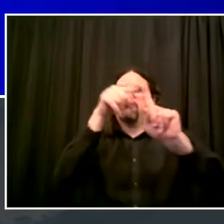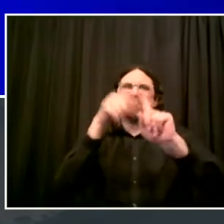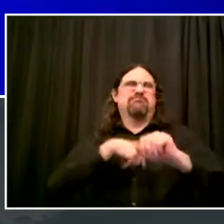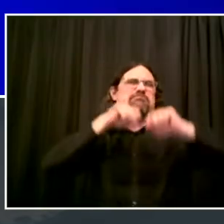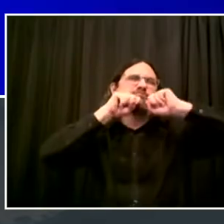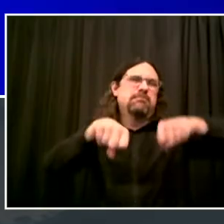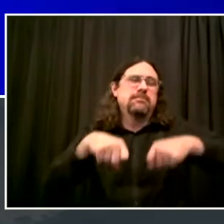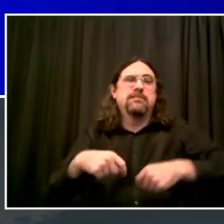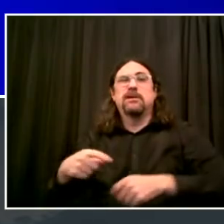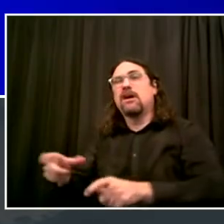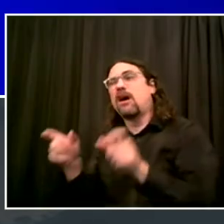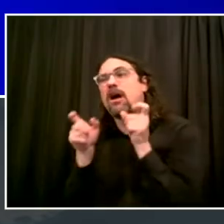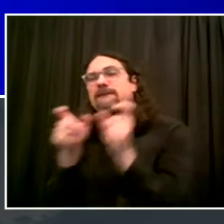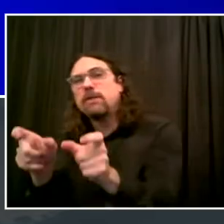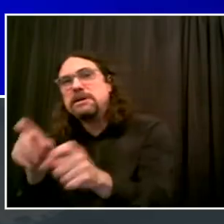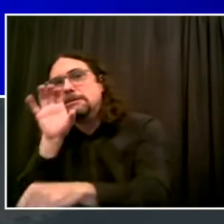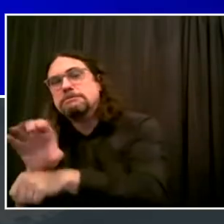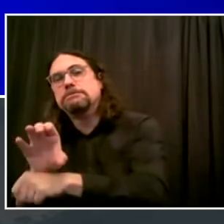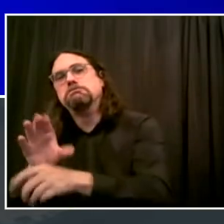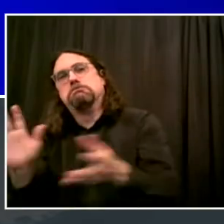WAY.